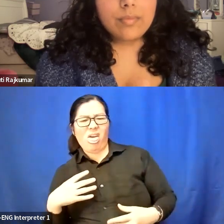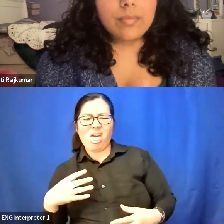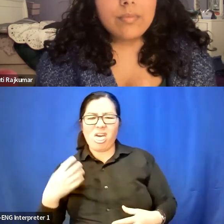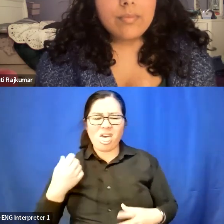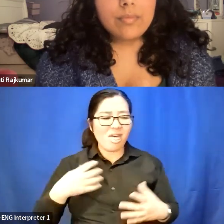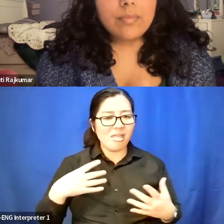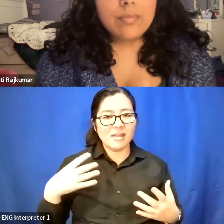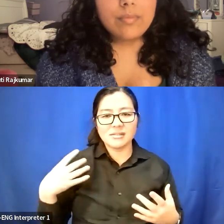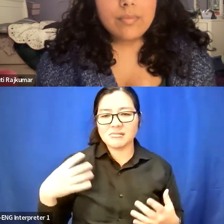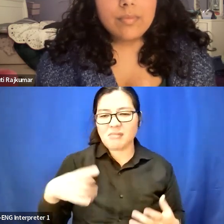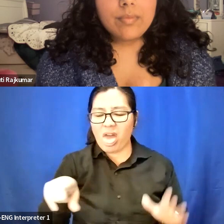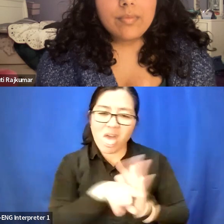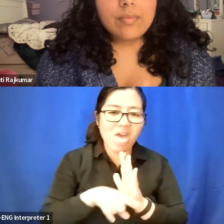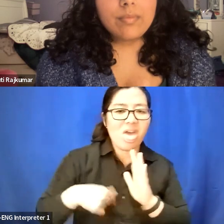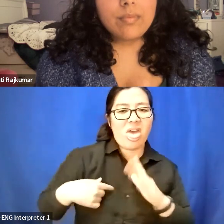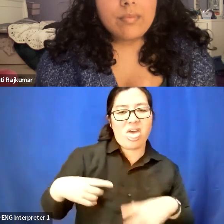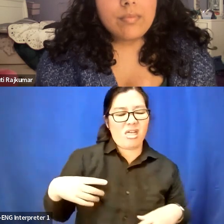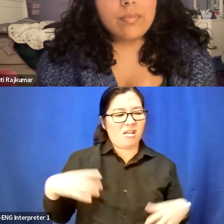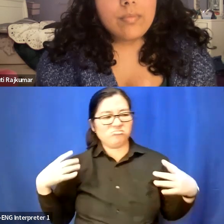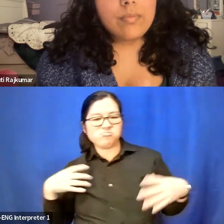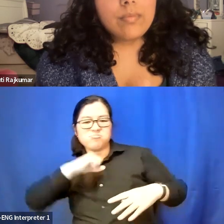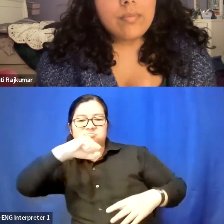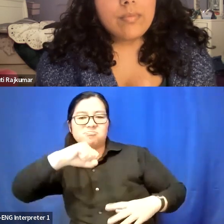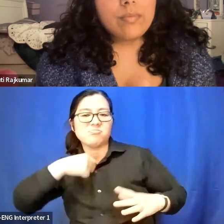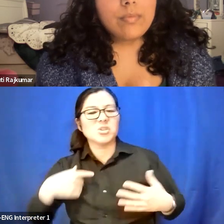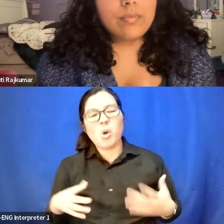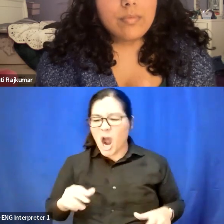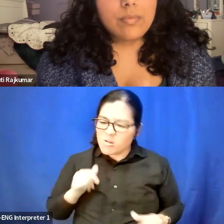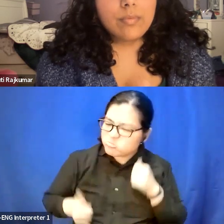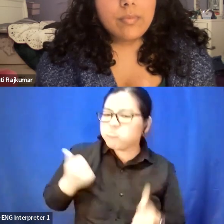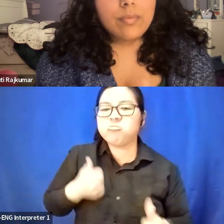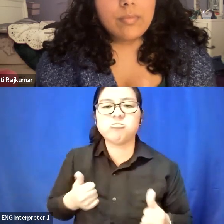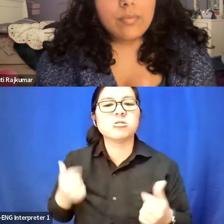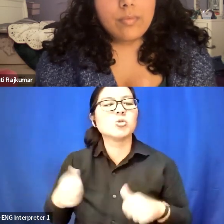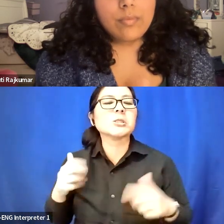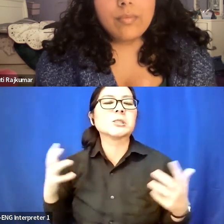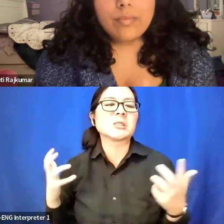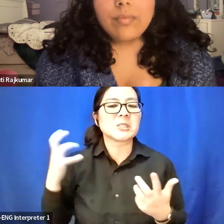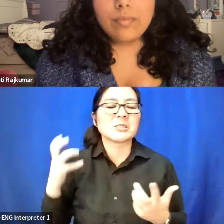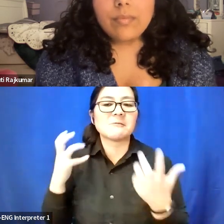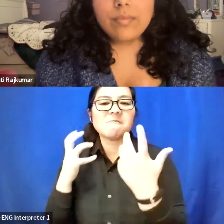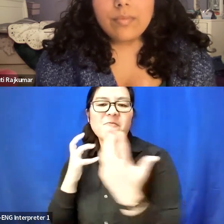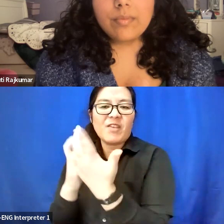And that led me to pushing myself too hard to try to fit into the harmful model minority stereotype.